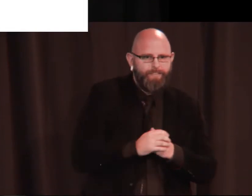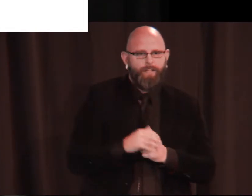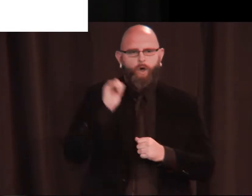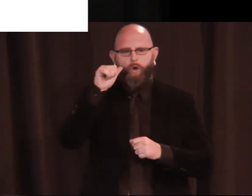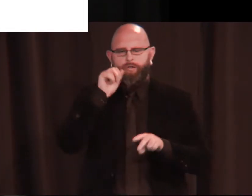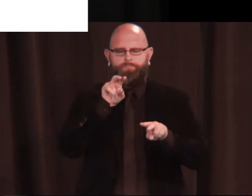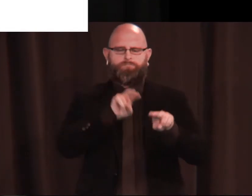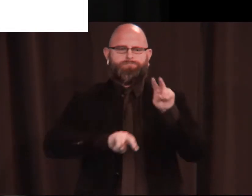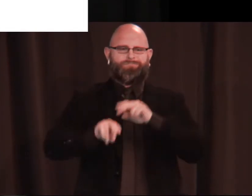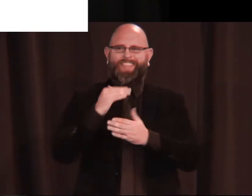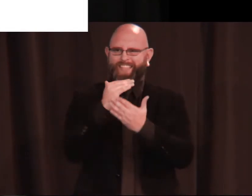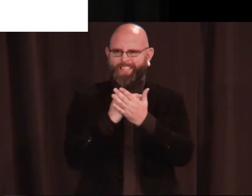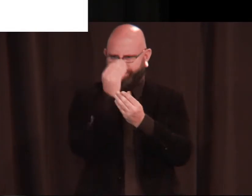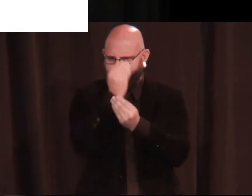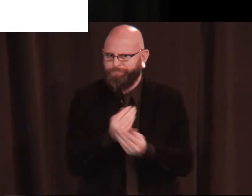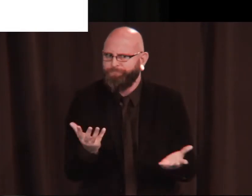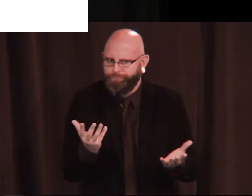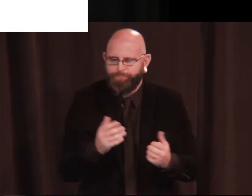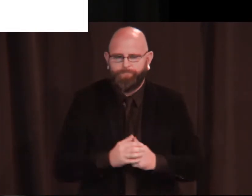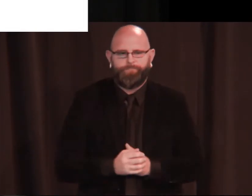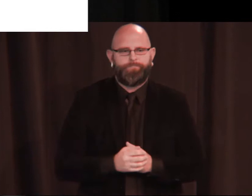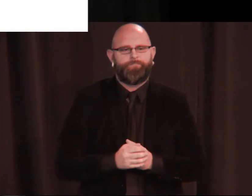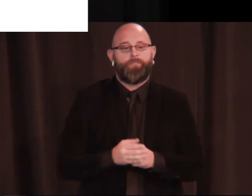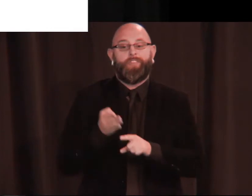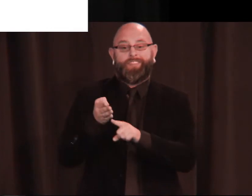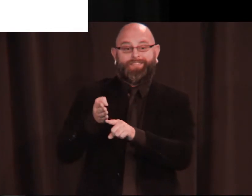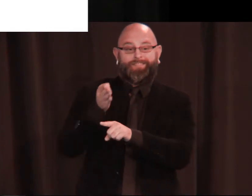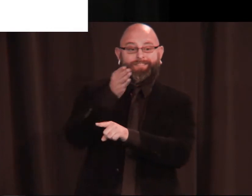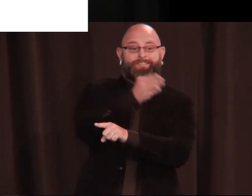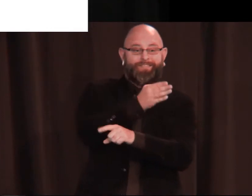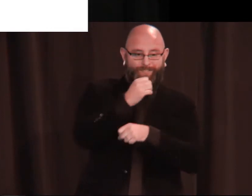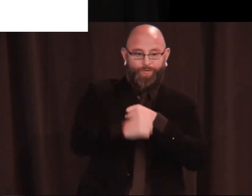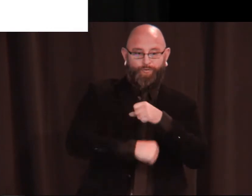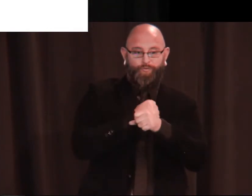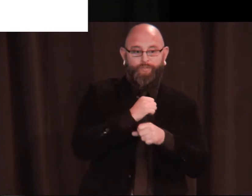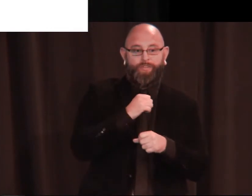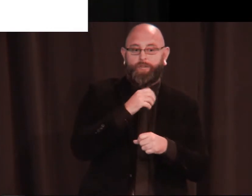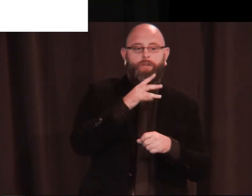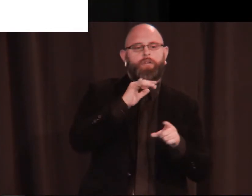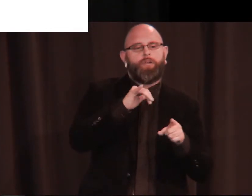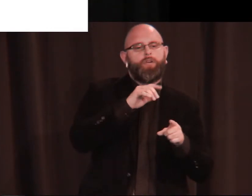And, really, it's that 2,000 to 4,000 hertz range for English that's really important